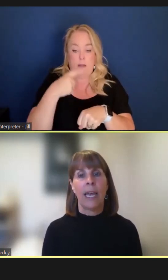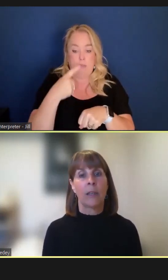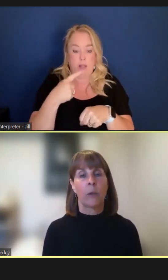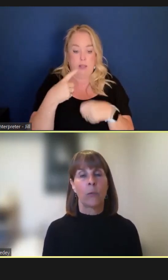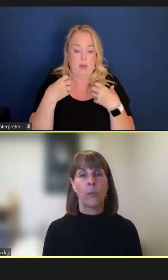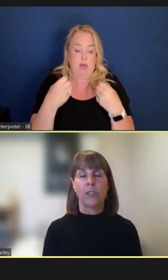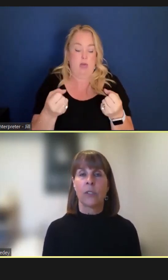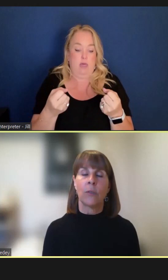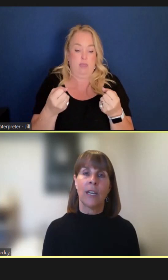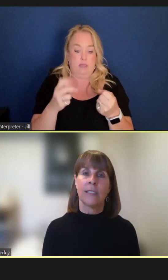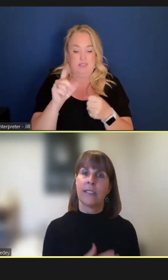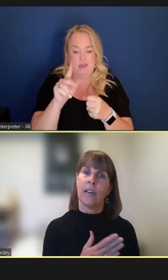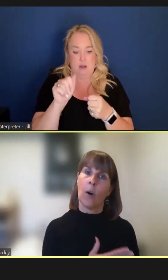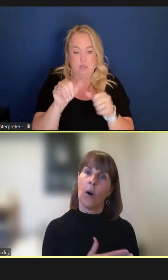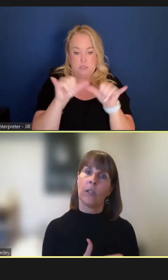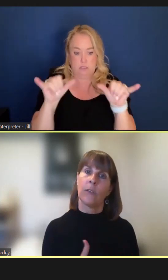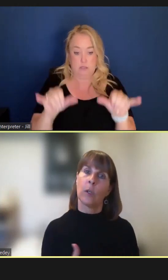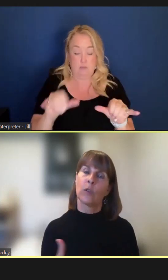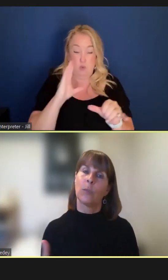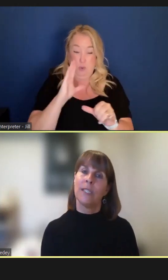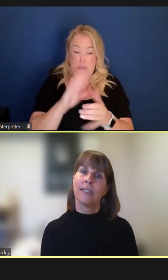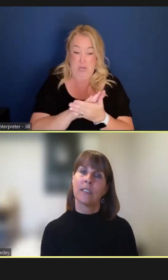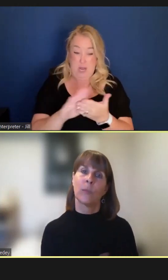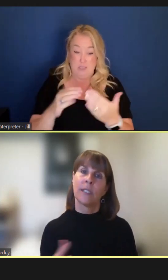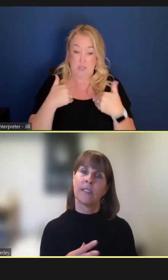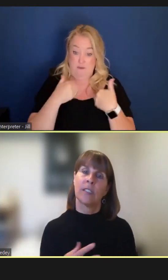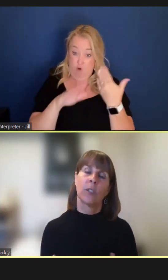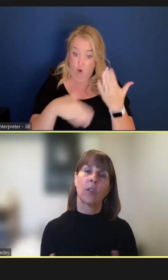and would be so nice to have all of those pieces because then you can look